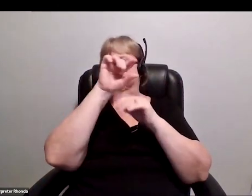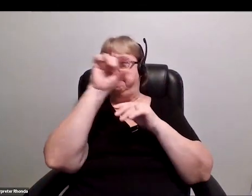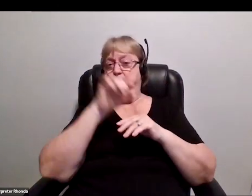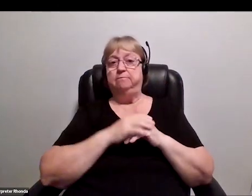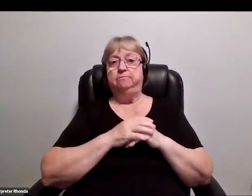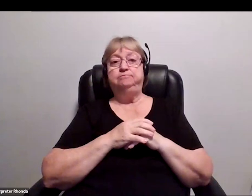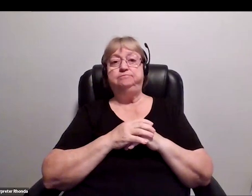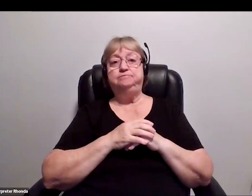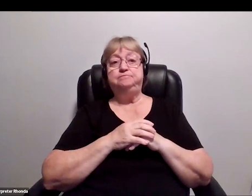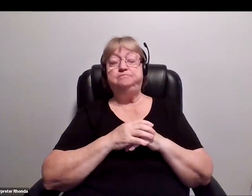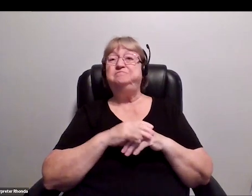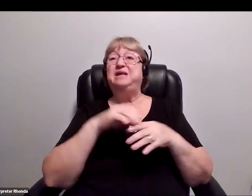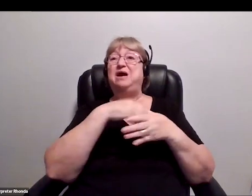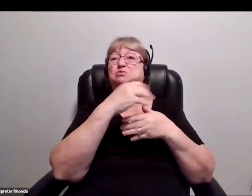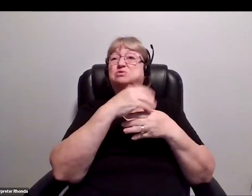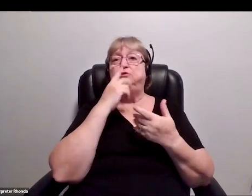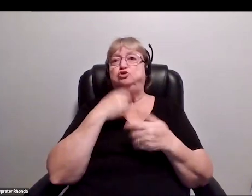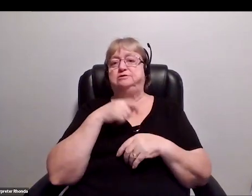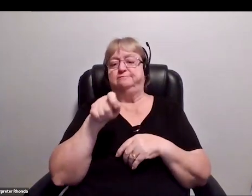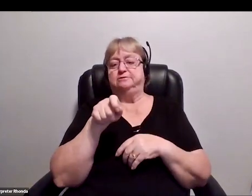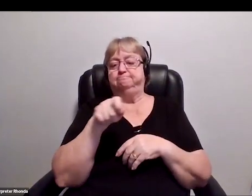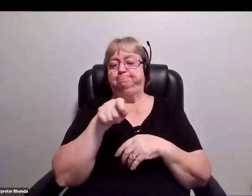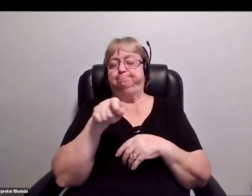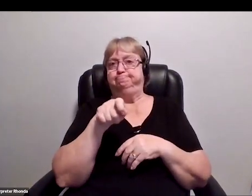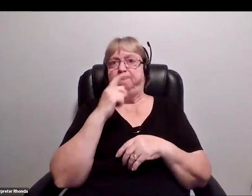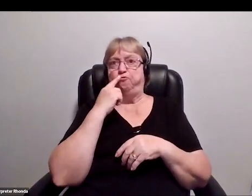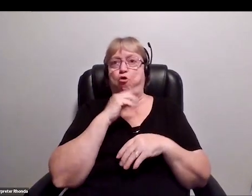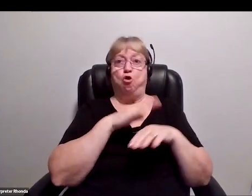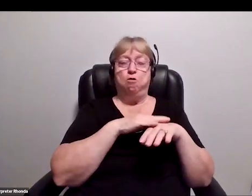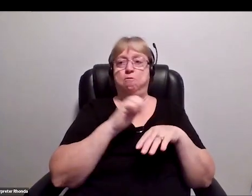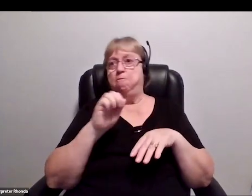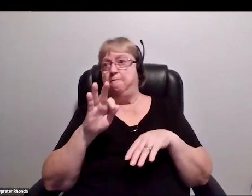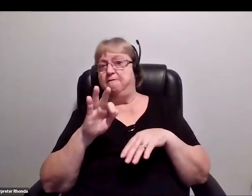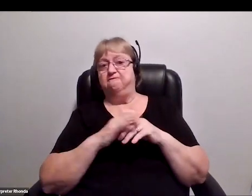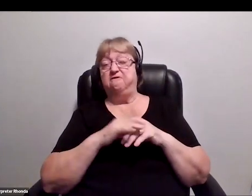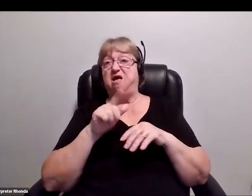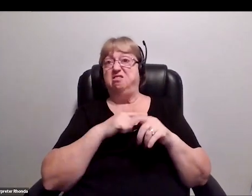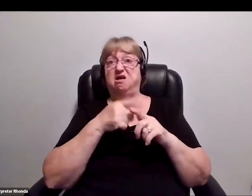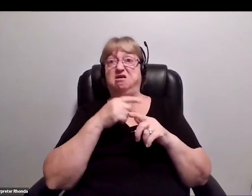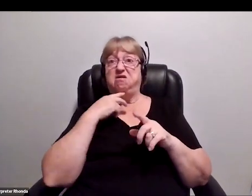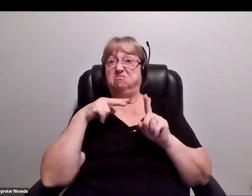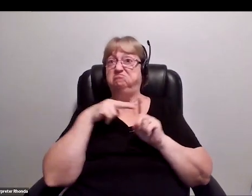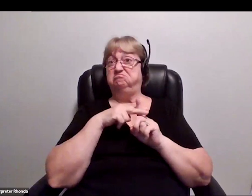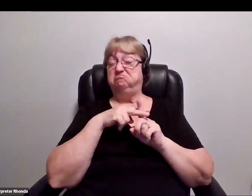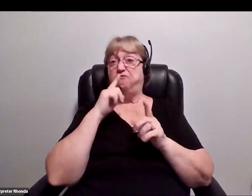On the exterior, there's just an on-off switch. Like I said, the micro USB port for connecting to a computer. Then on the top, there's an audio jack,